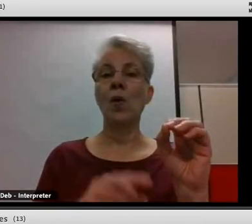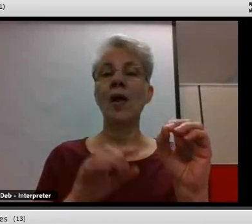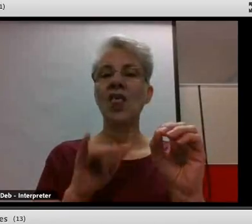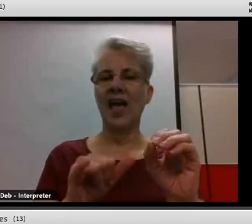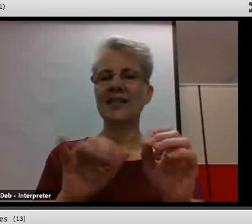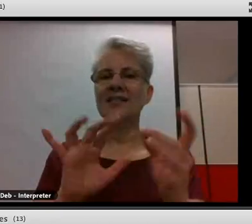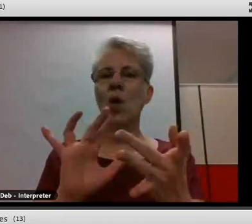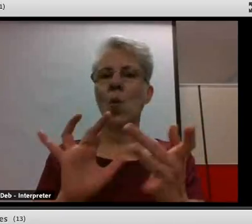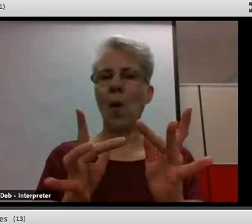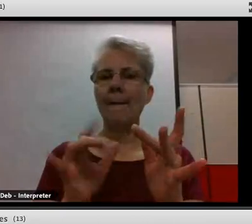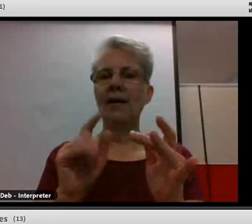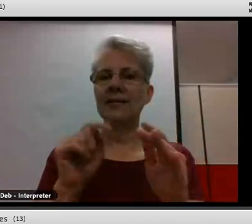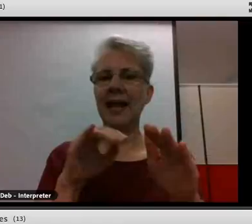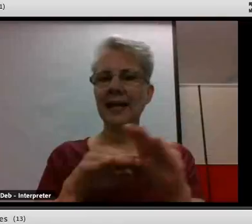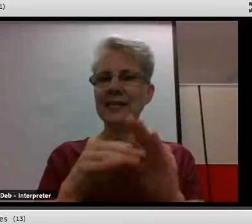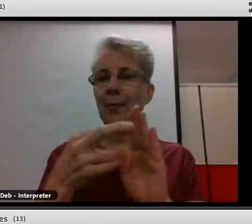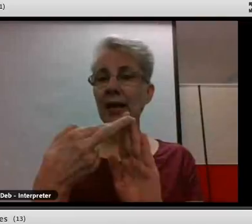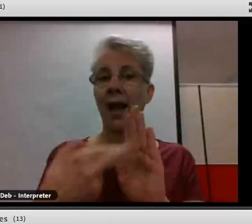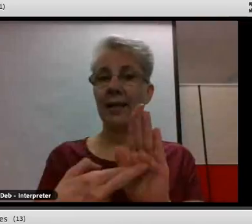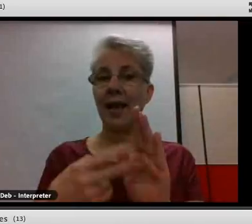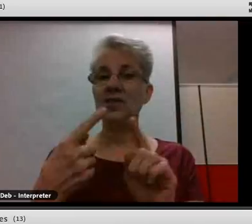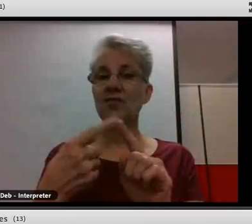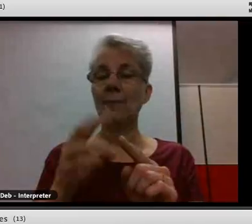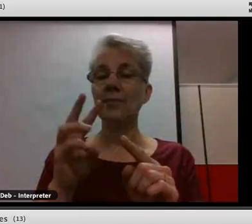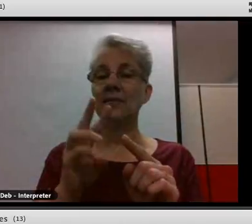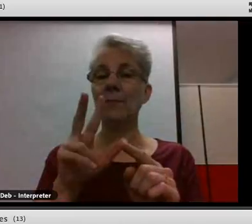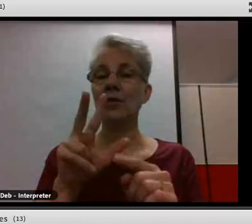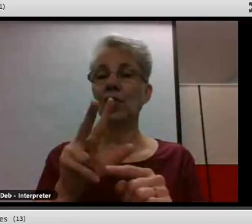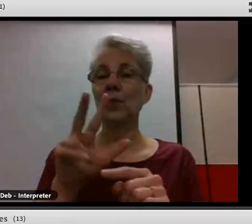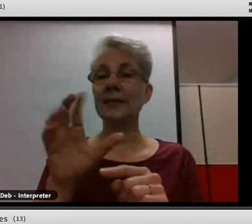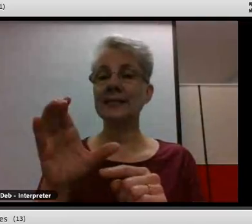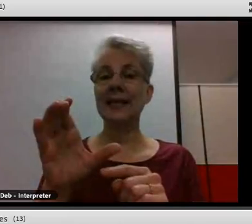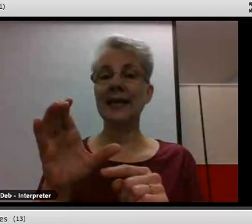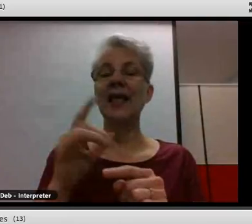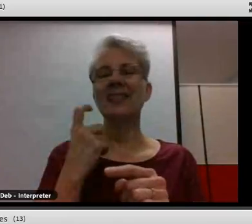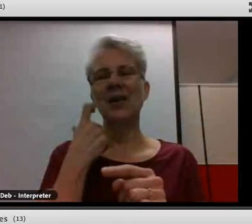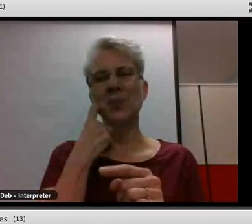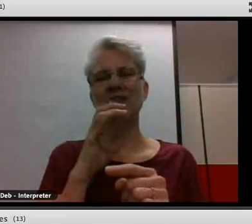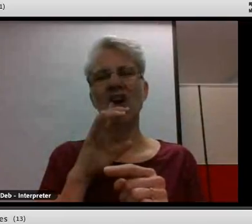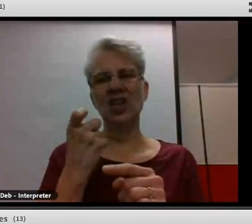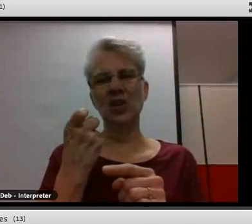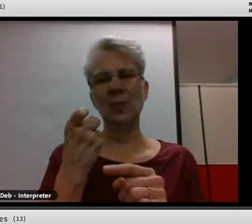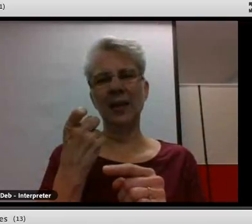just to kind of show you what not to do when you build a website, and you can Google